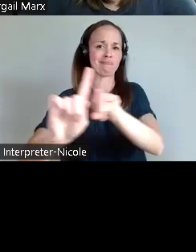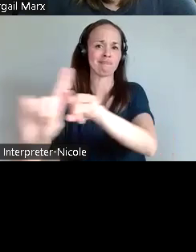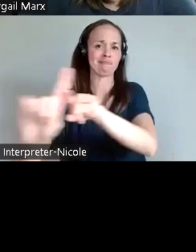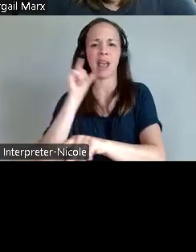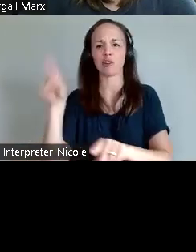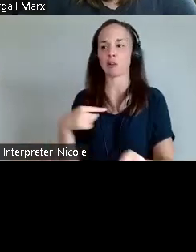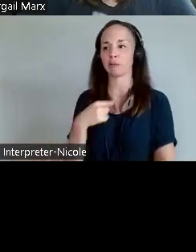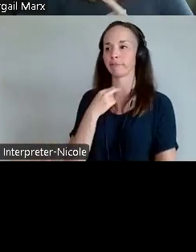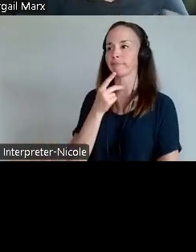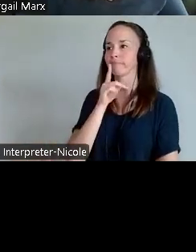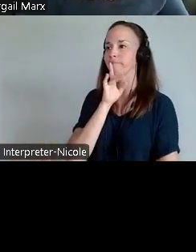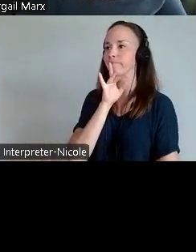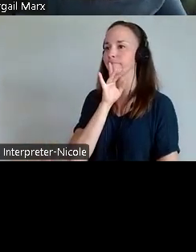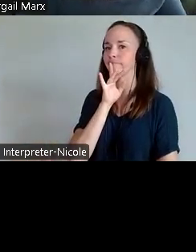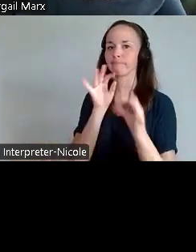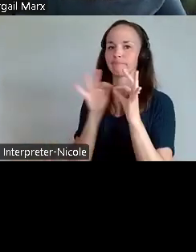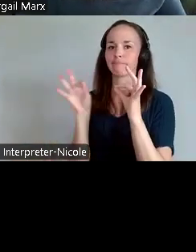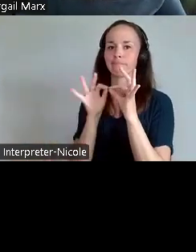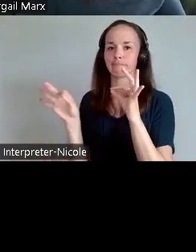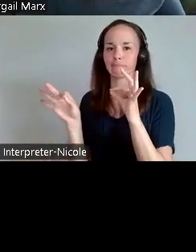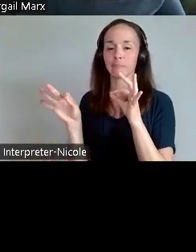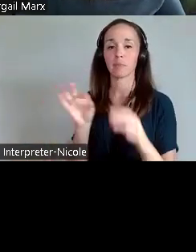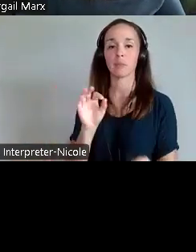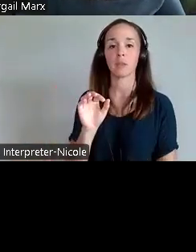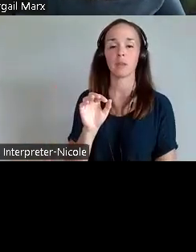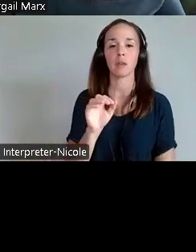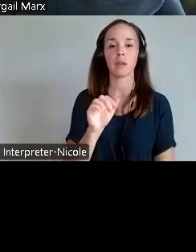to be that verbal speech. Augmentative modes include